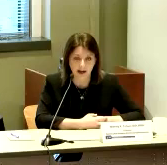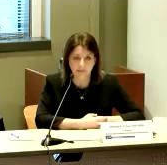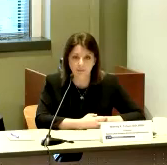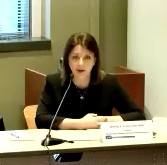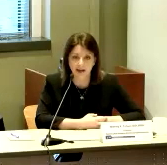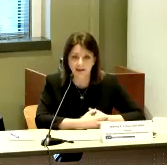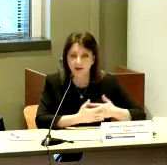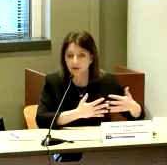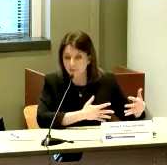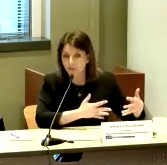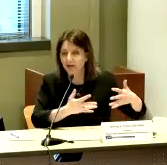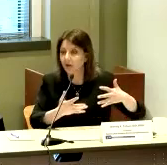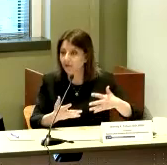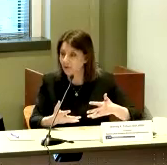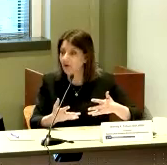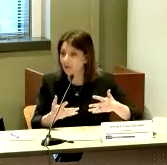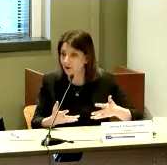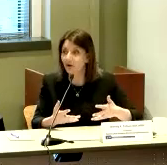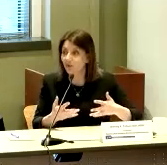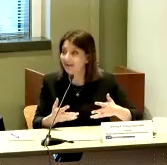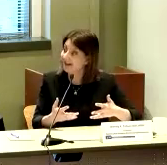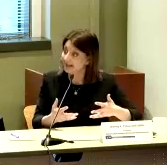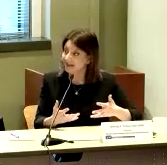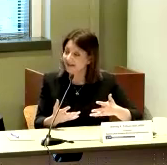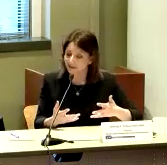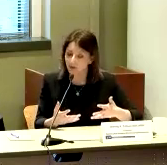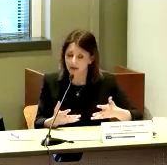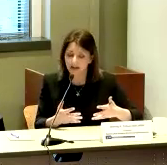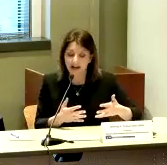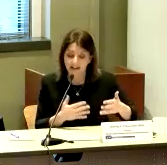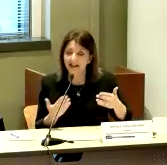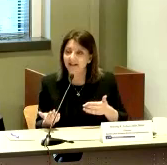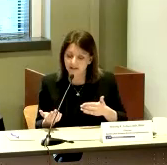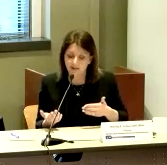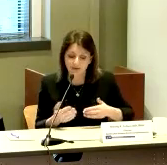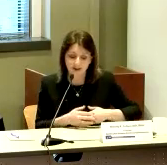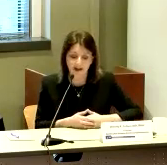And, you know, the moving forward work was a lot of work, and that continues,